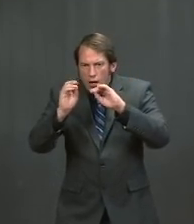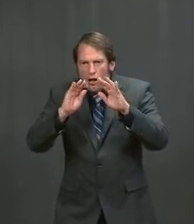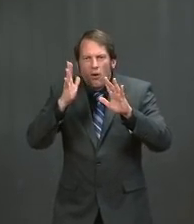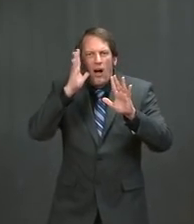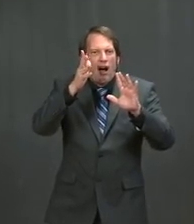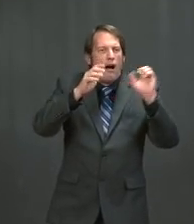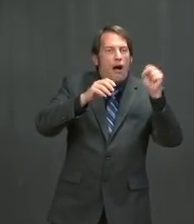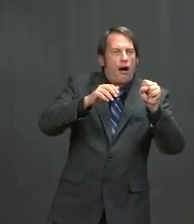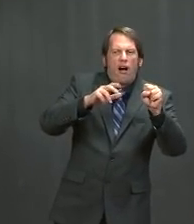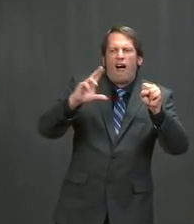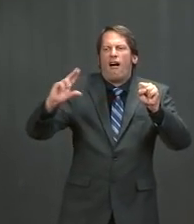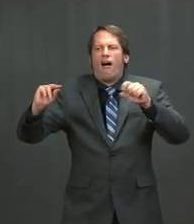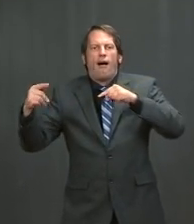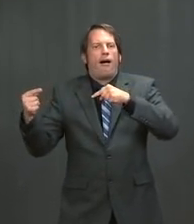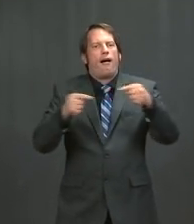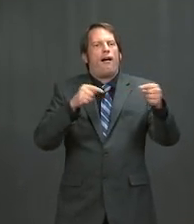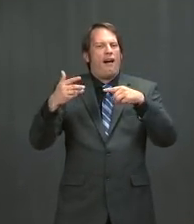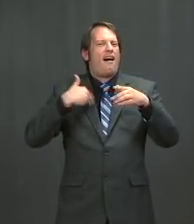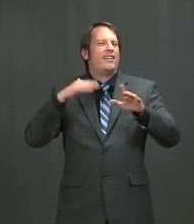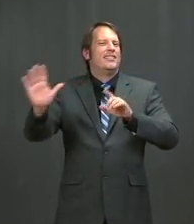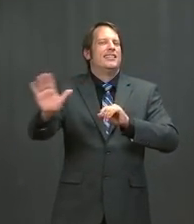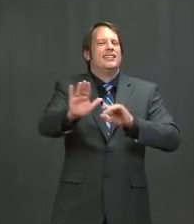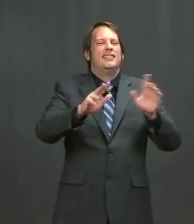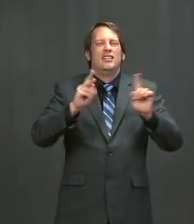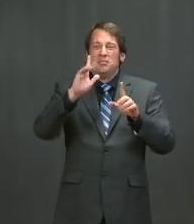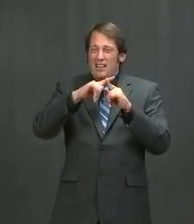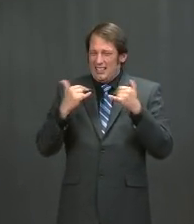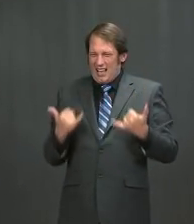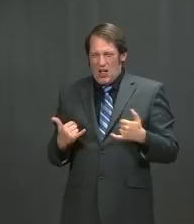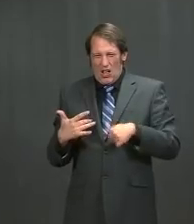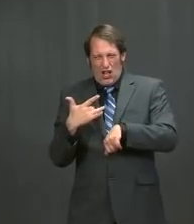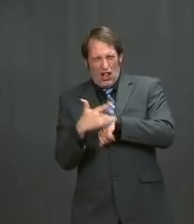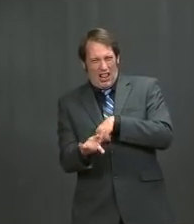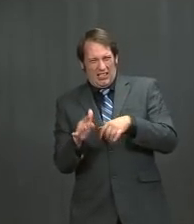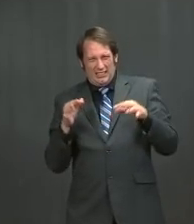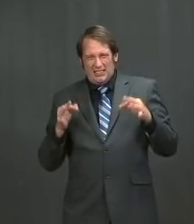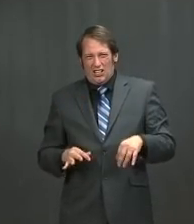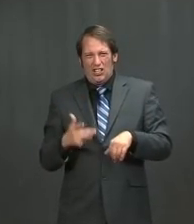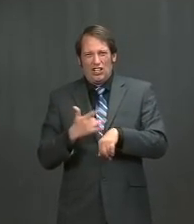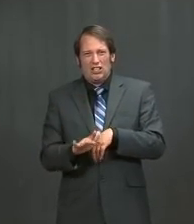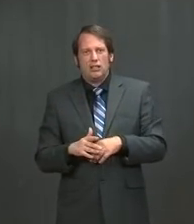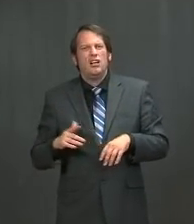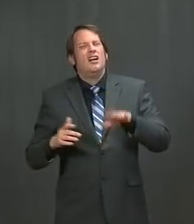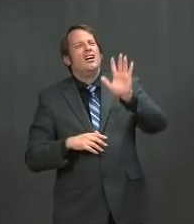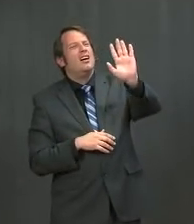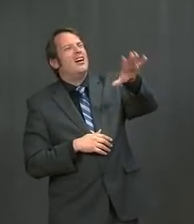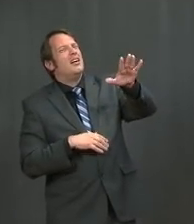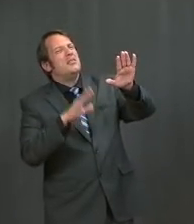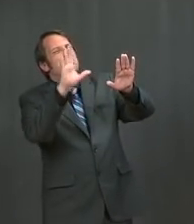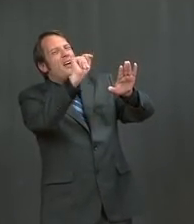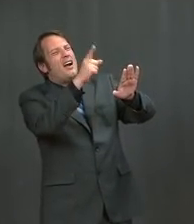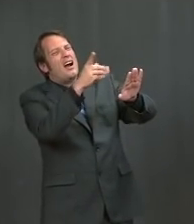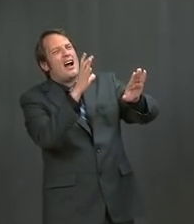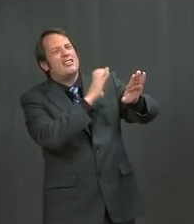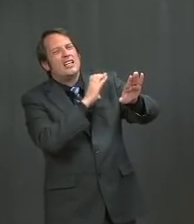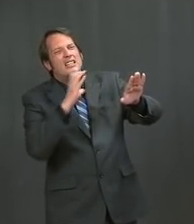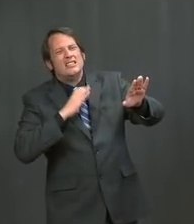But we're in the early stages of the process and -- The Press: So these congressional meetings, these are not about putting specific projects on a list?